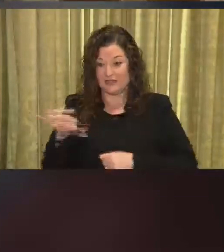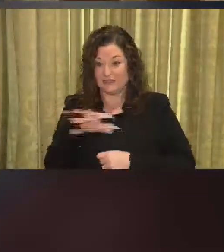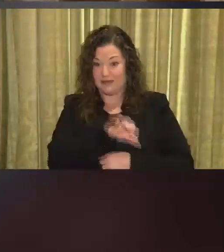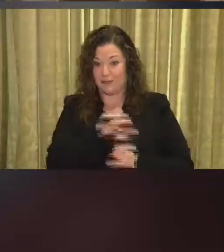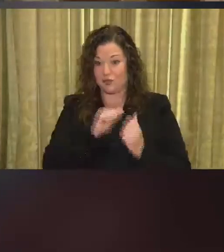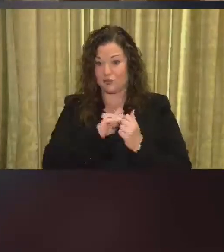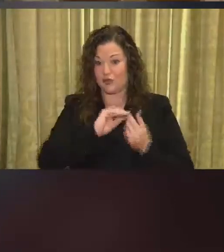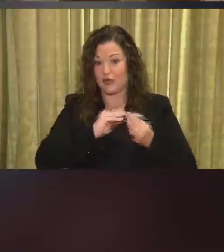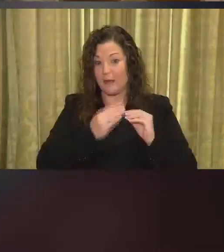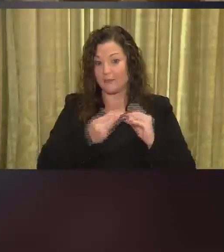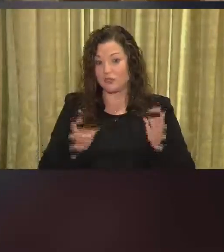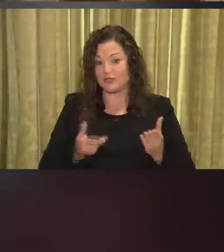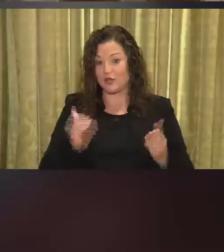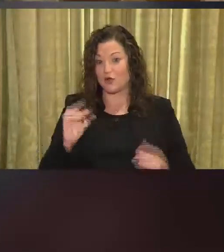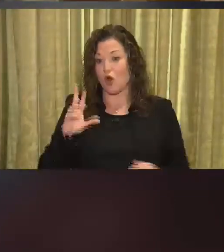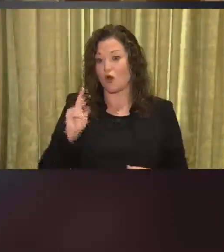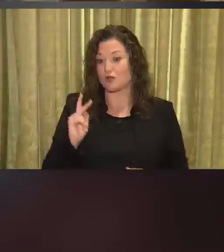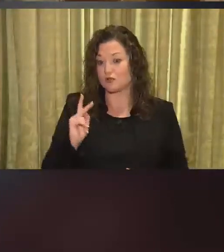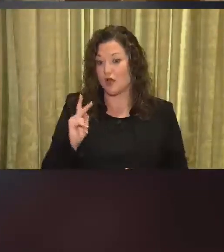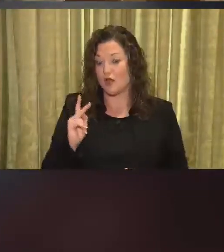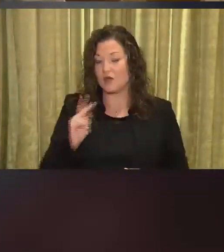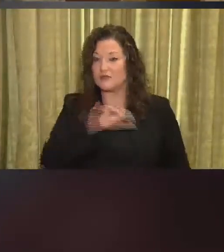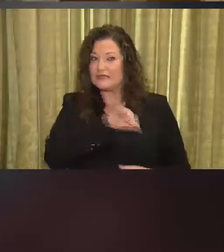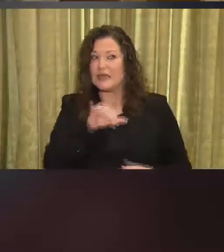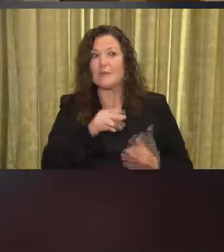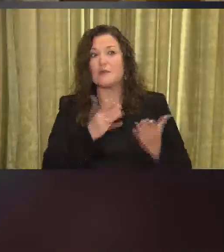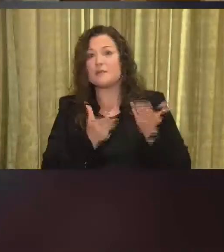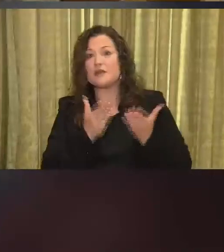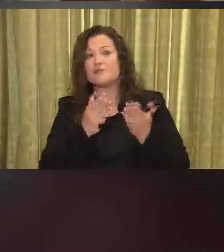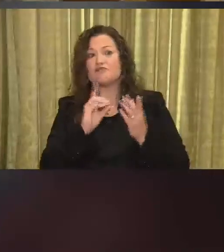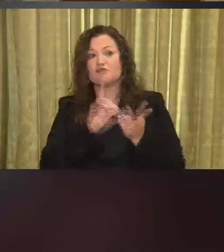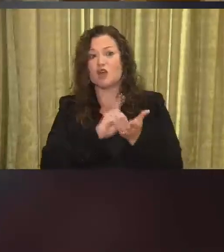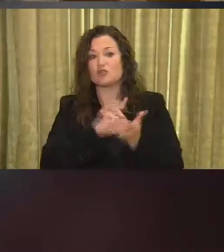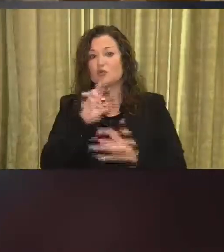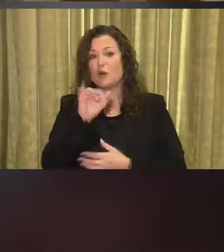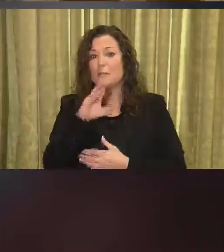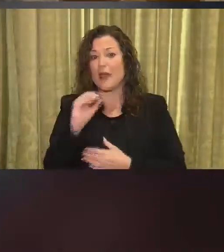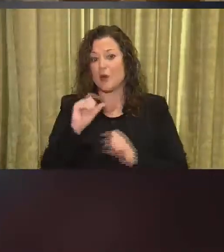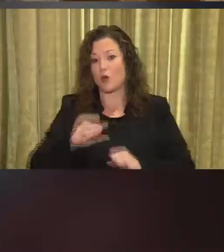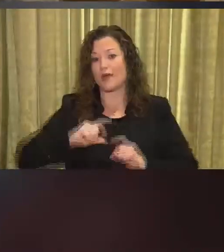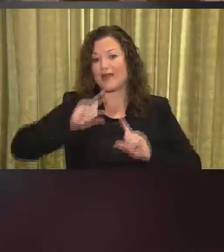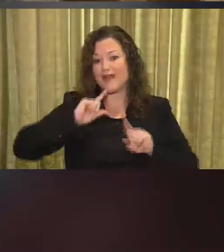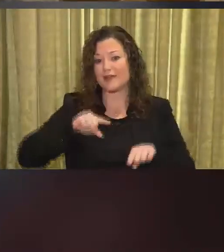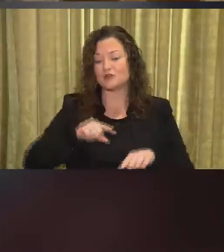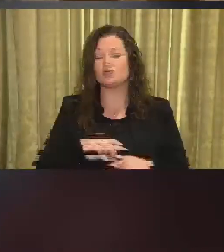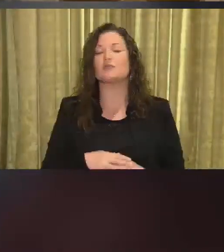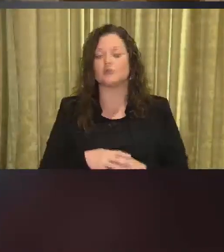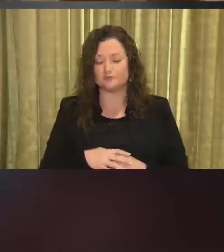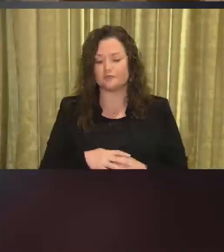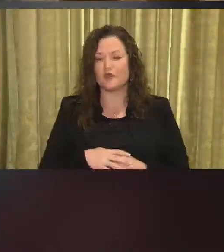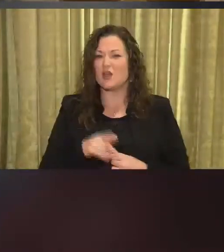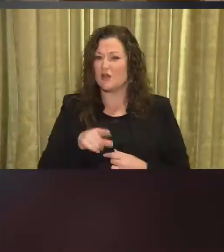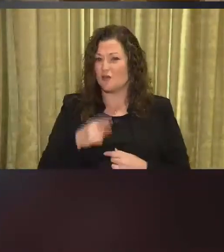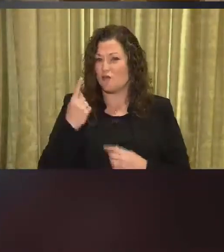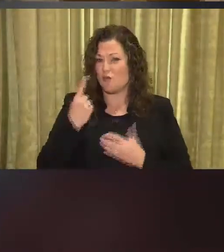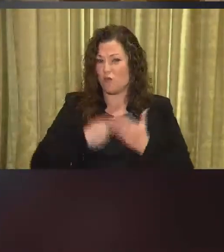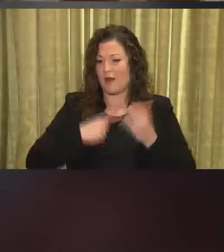Suppose this question is also for Doctor Romero, and we mentioned the the partially vaccinated. Or are we seeing those hospitalized